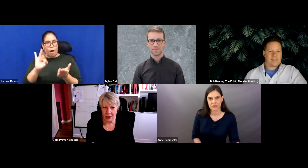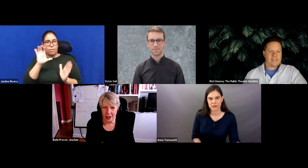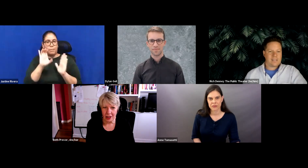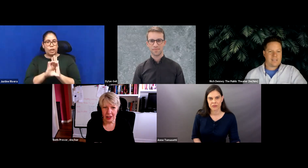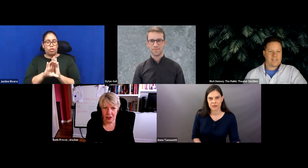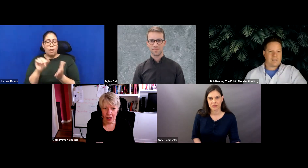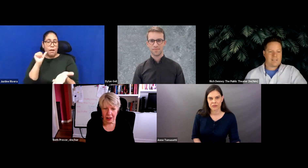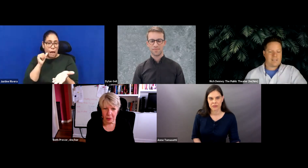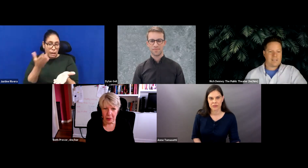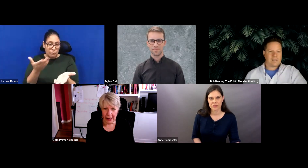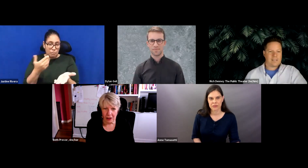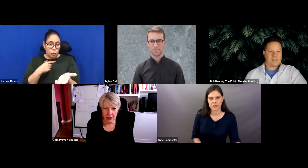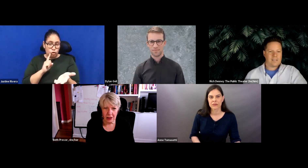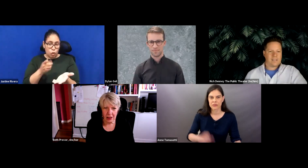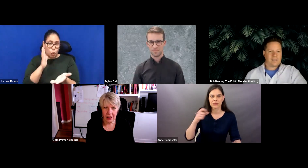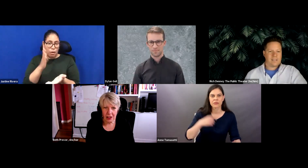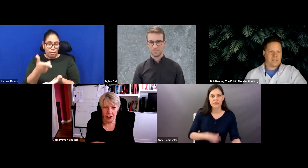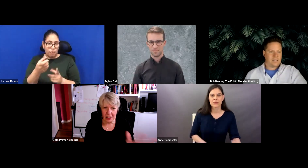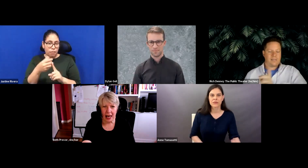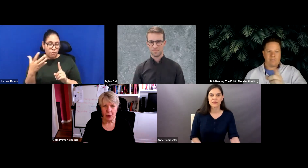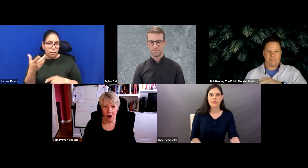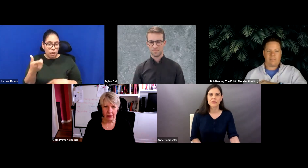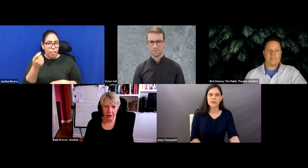sure is going to talk a little bit about just that part.